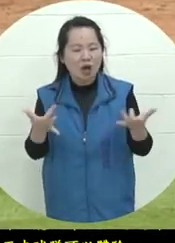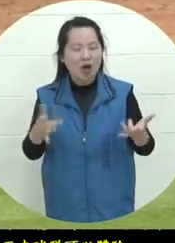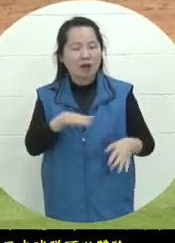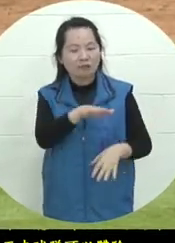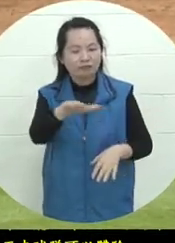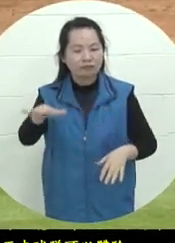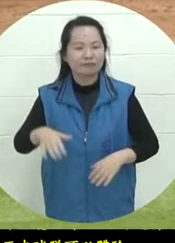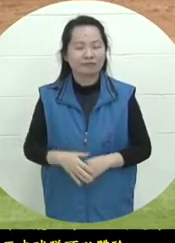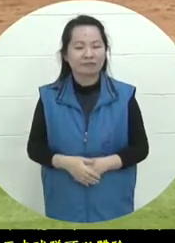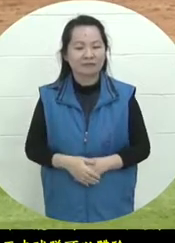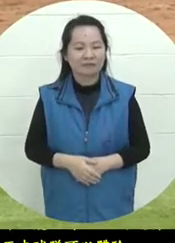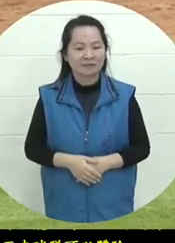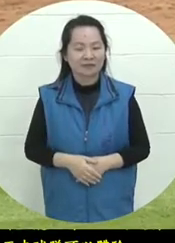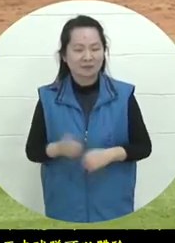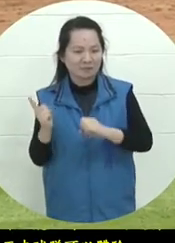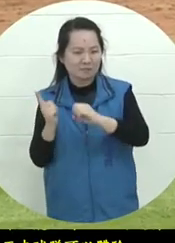artificial turf field